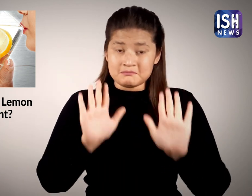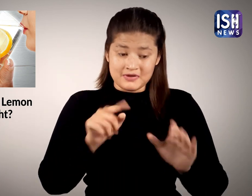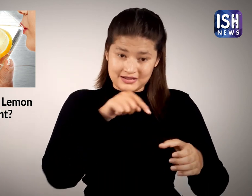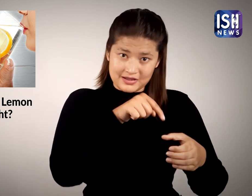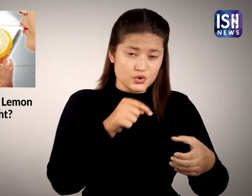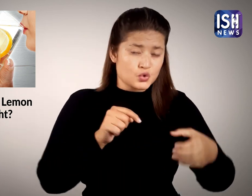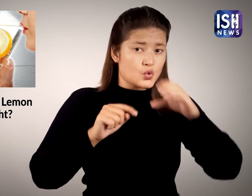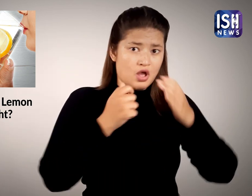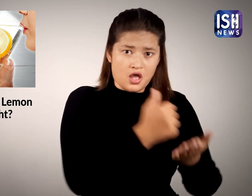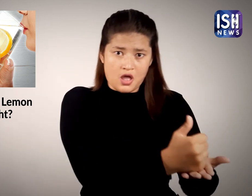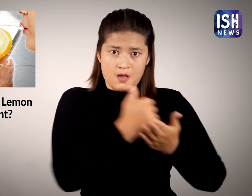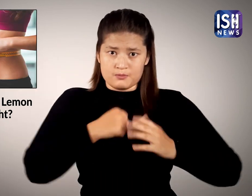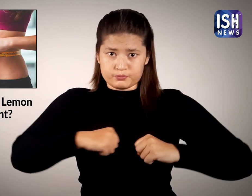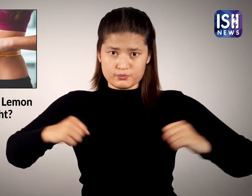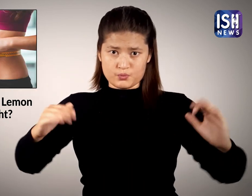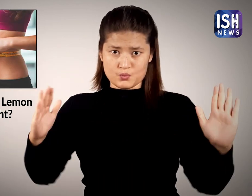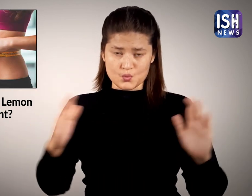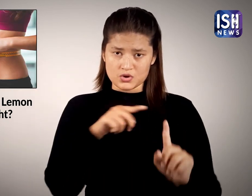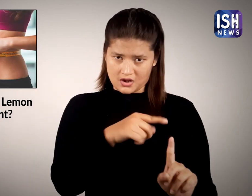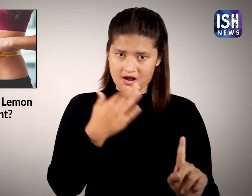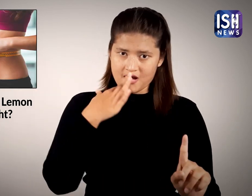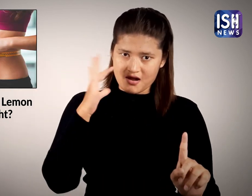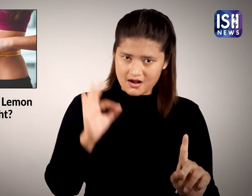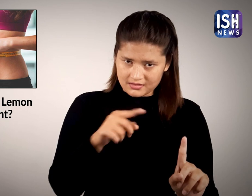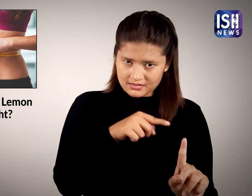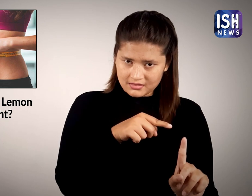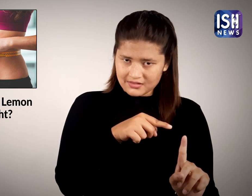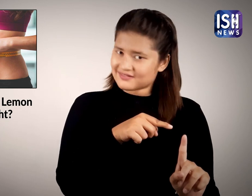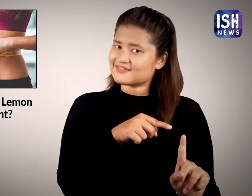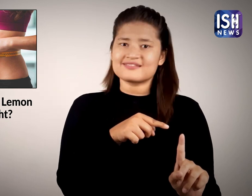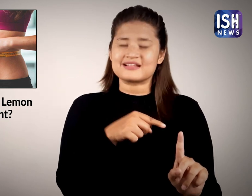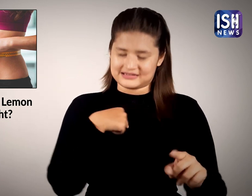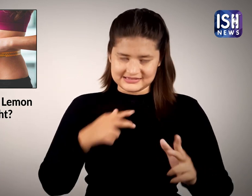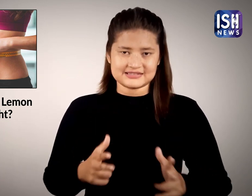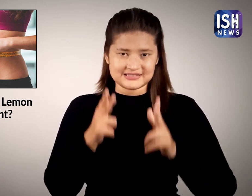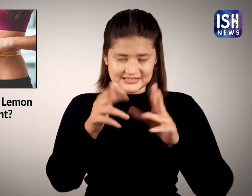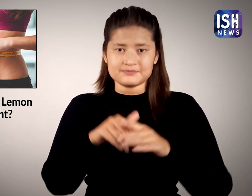But does this work? No. Let me tell you.